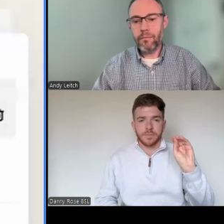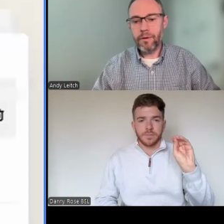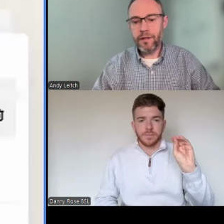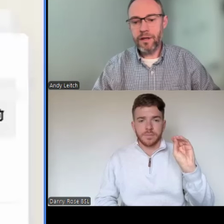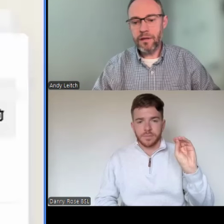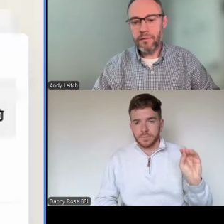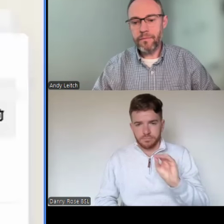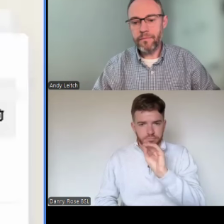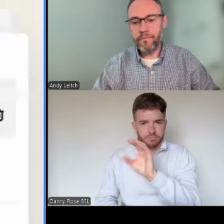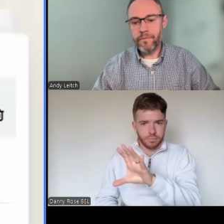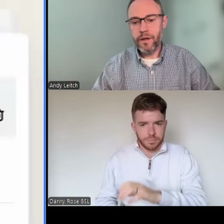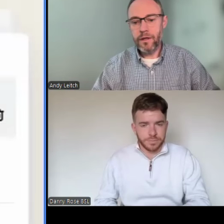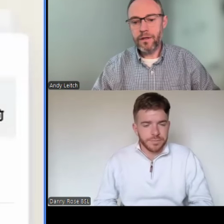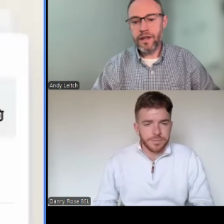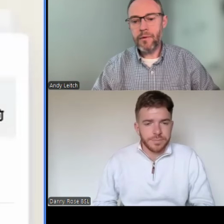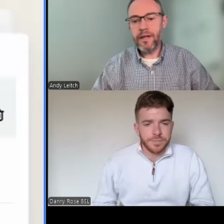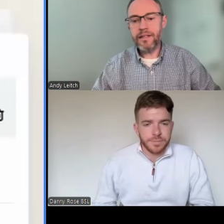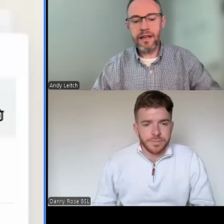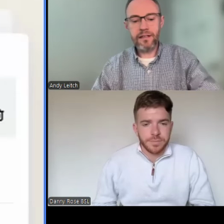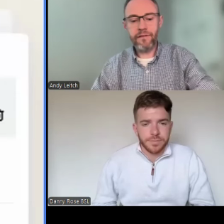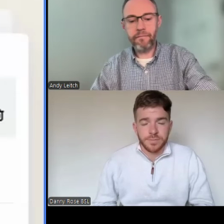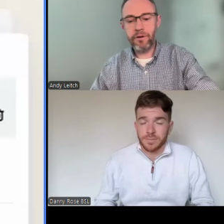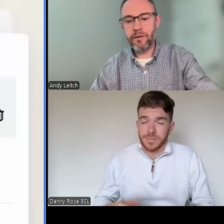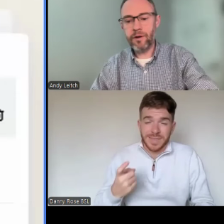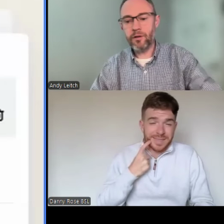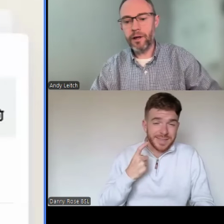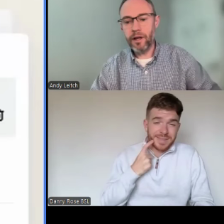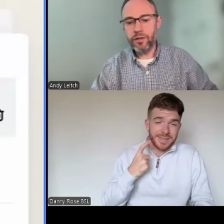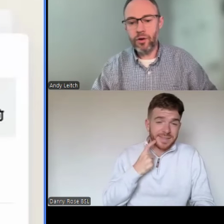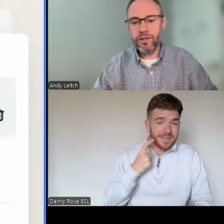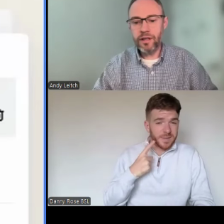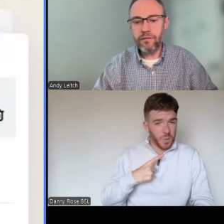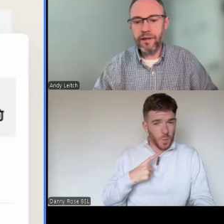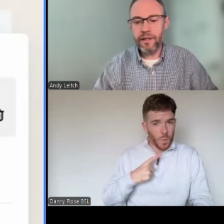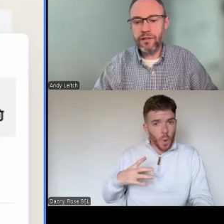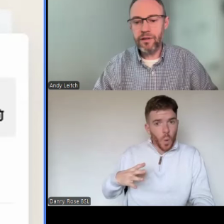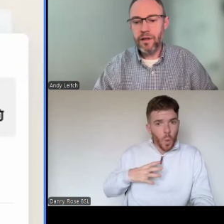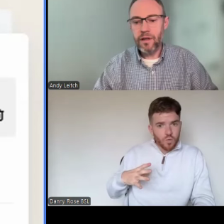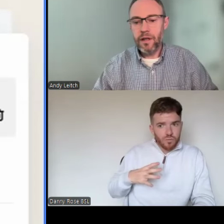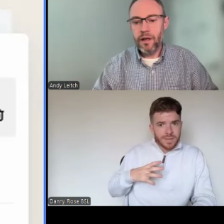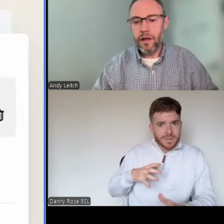and paste in. You see how easy it is if I've pre-written all my content in advance.